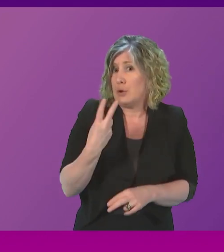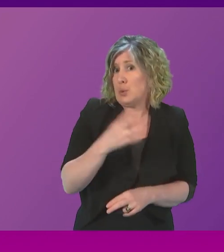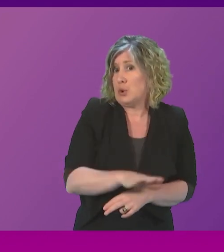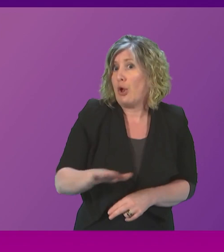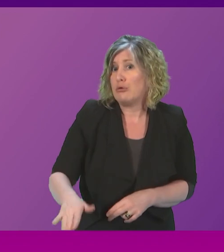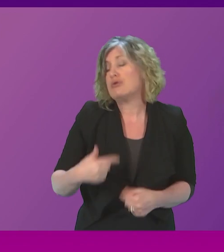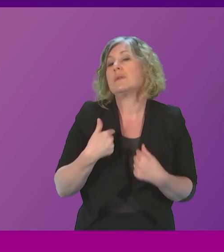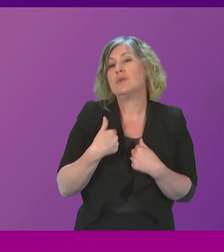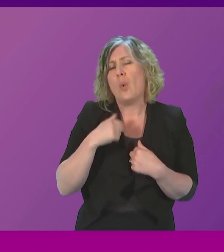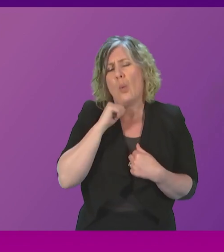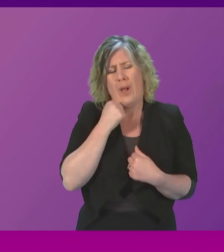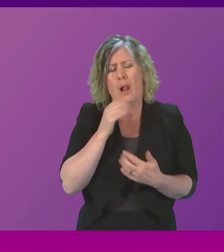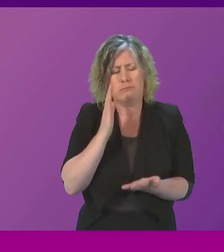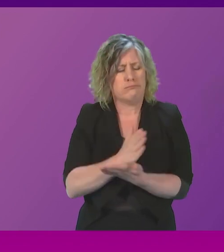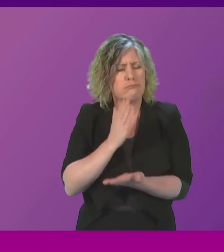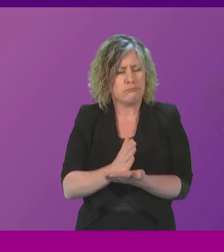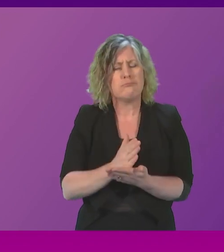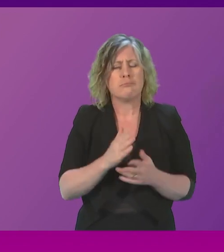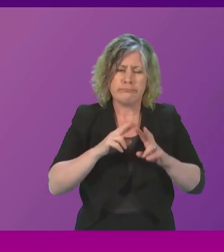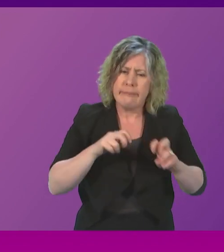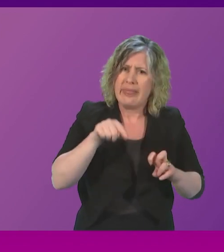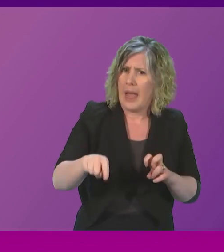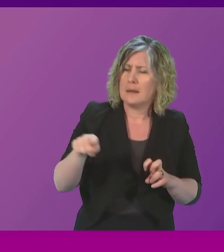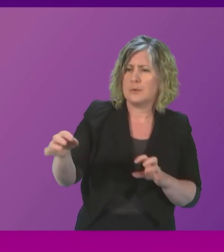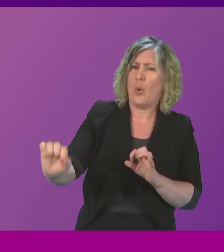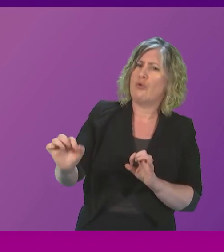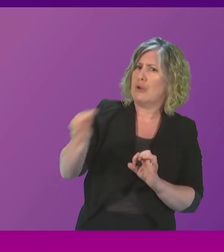I will absolutely consider the member’s request to see what can be published, but